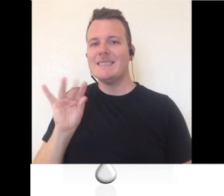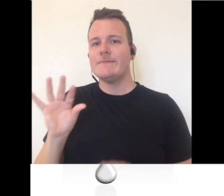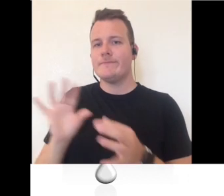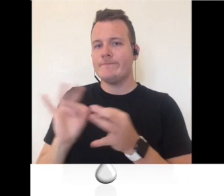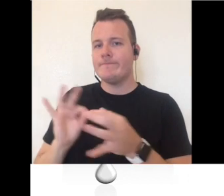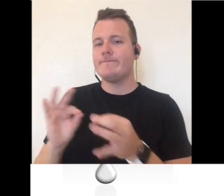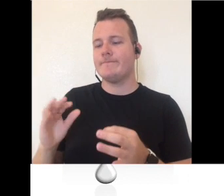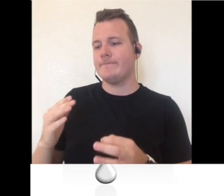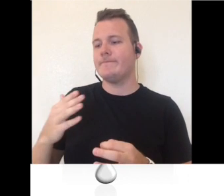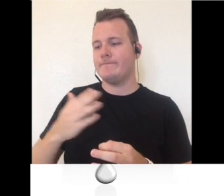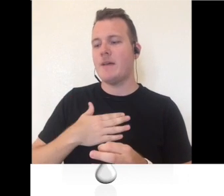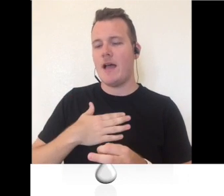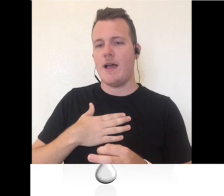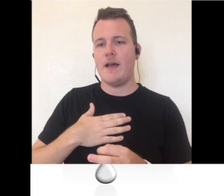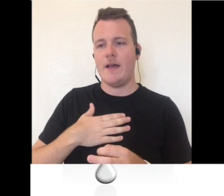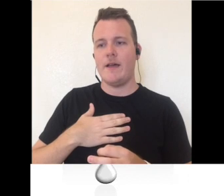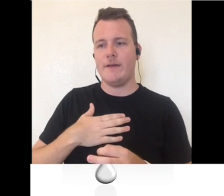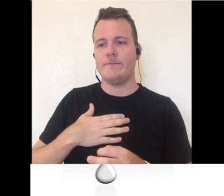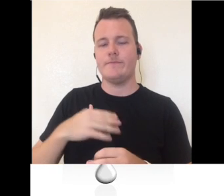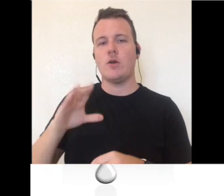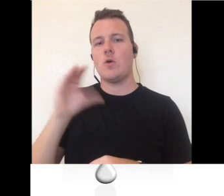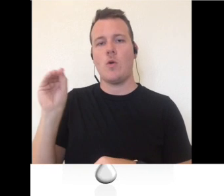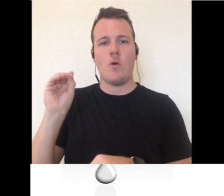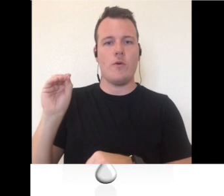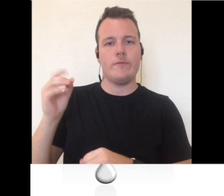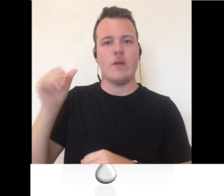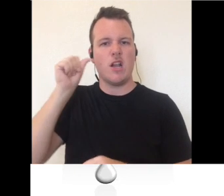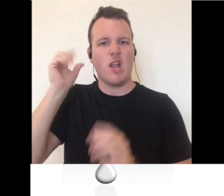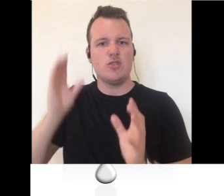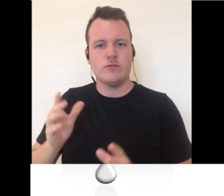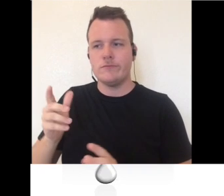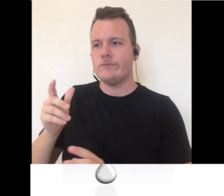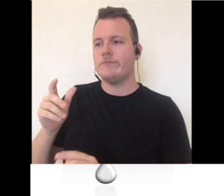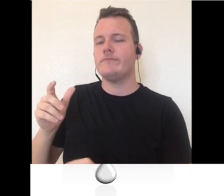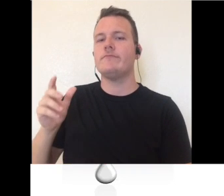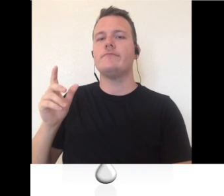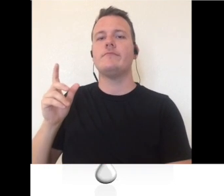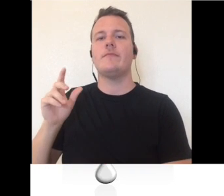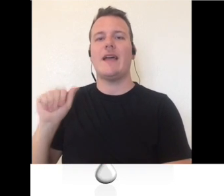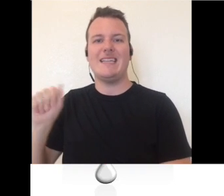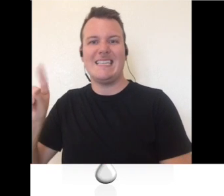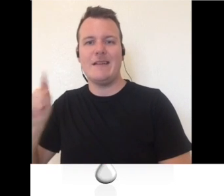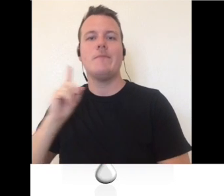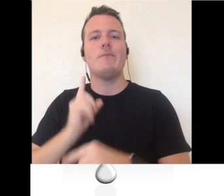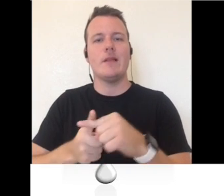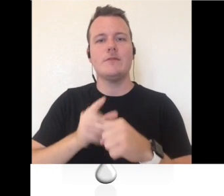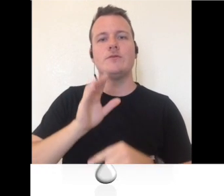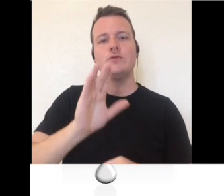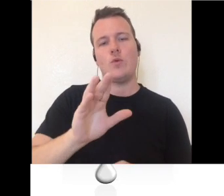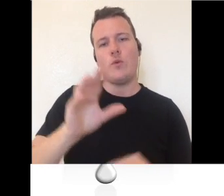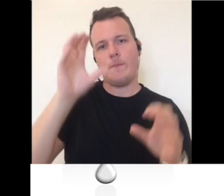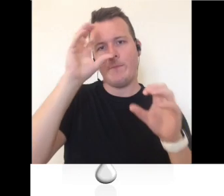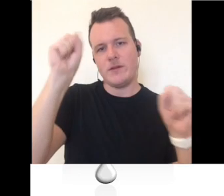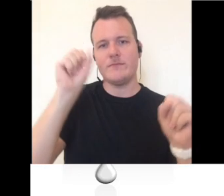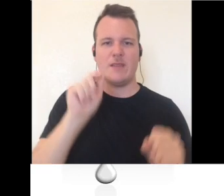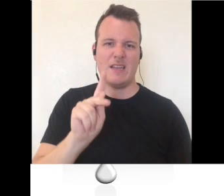And I mentioned to- to my colleagues at ADA, and Kate as- as your president,